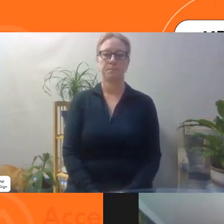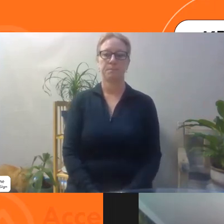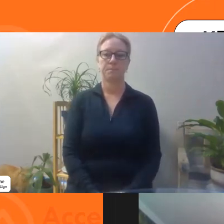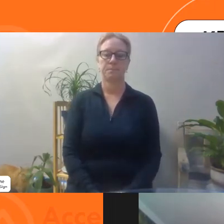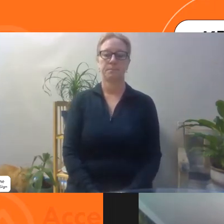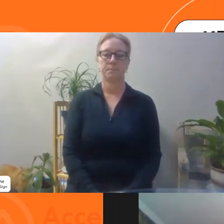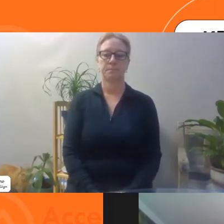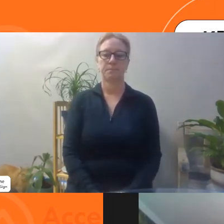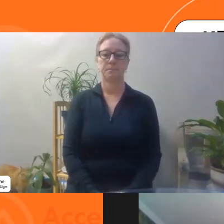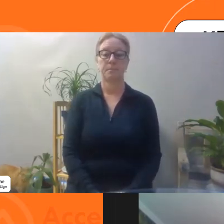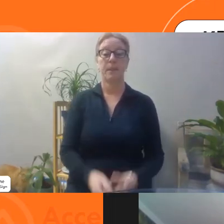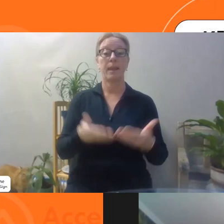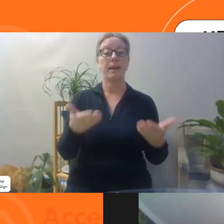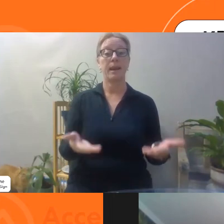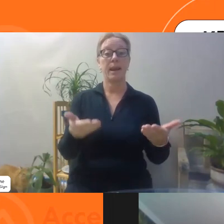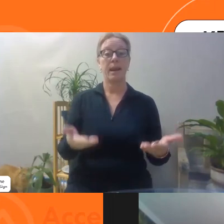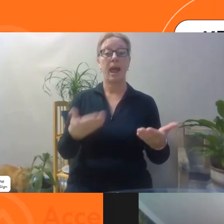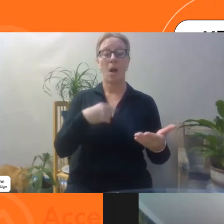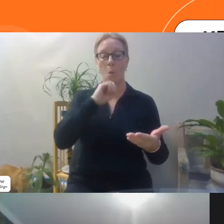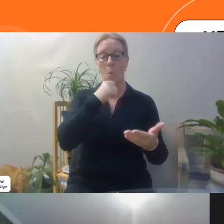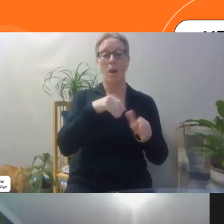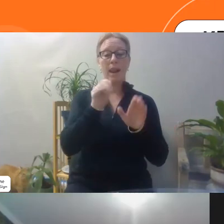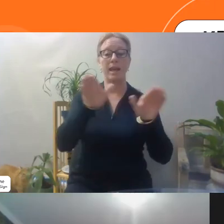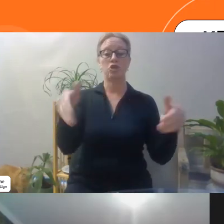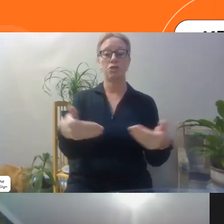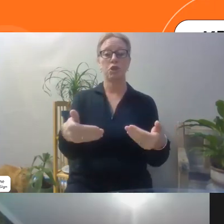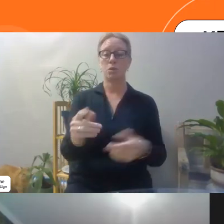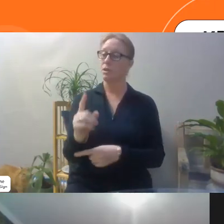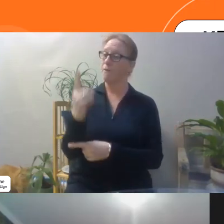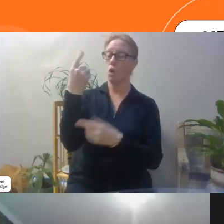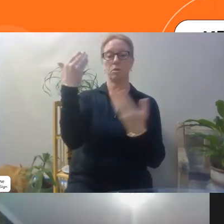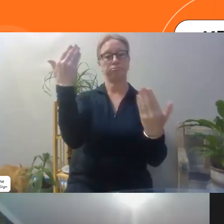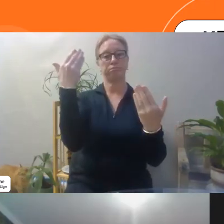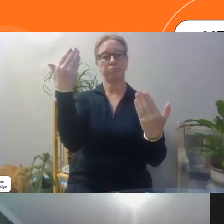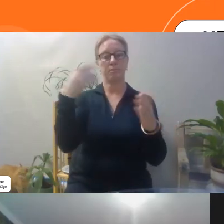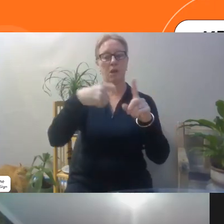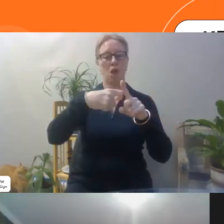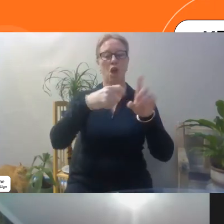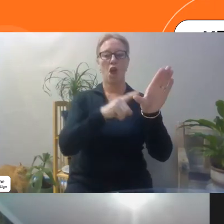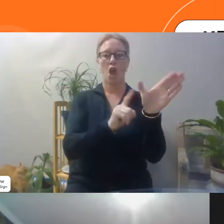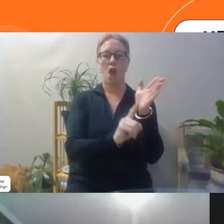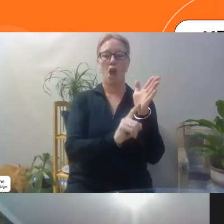now I'm going to introduce our first speaker, Kylie Elsbury-Dawson.